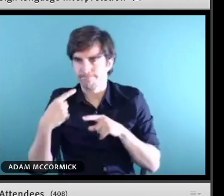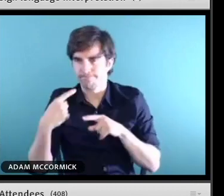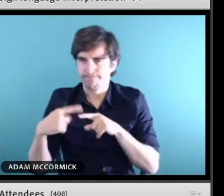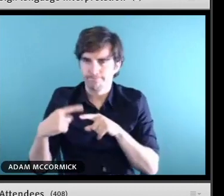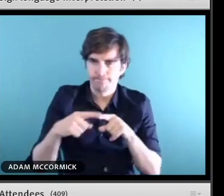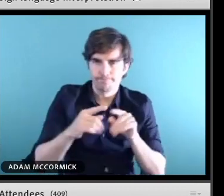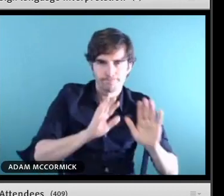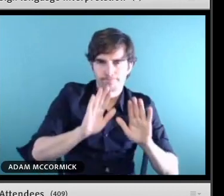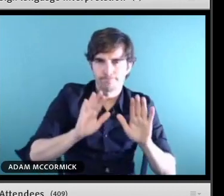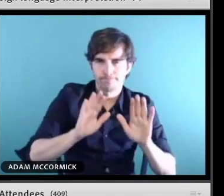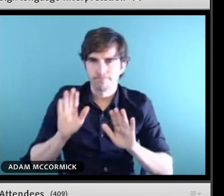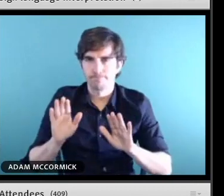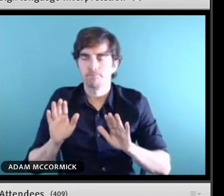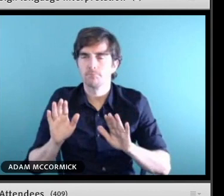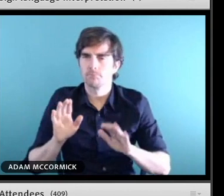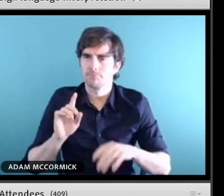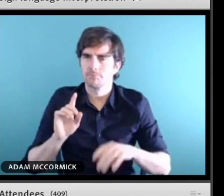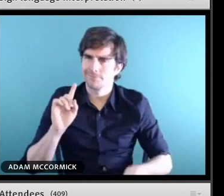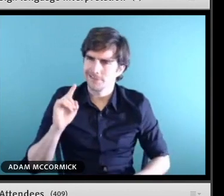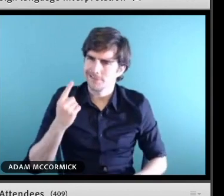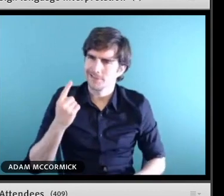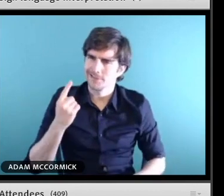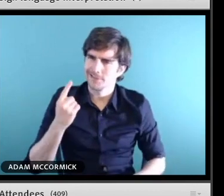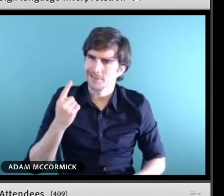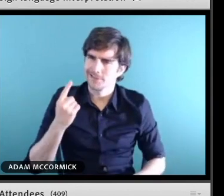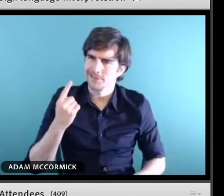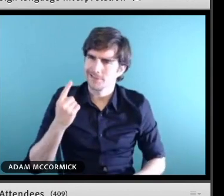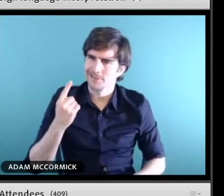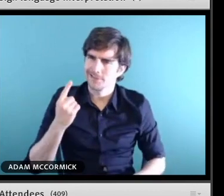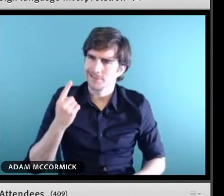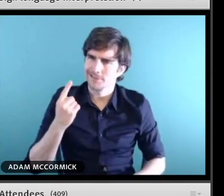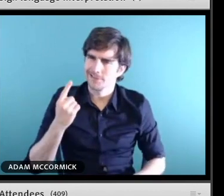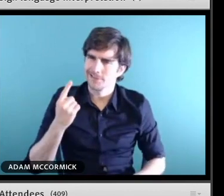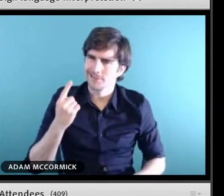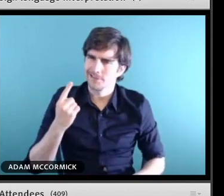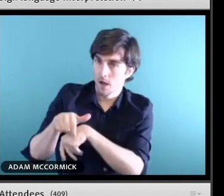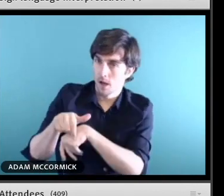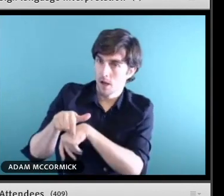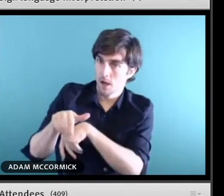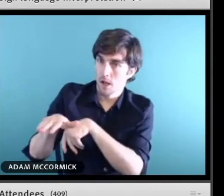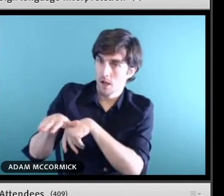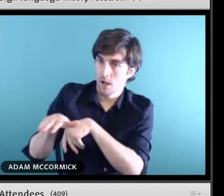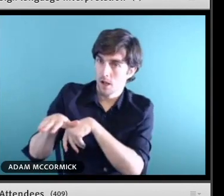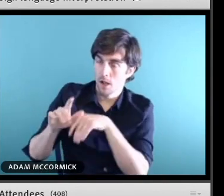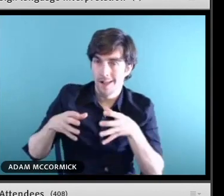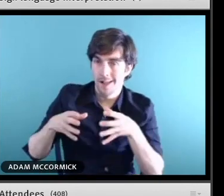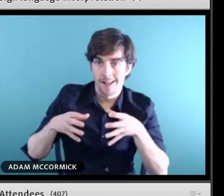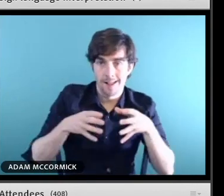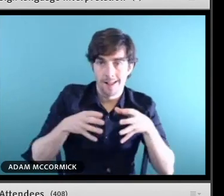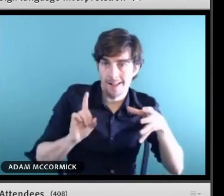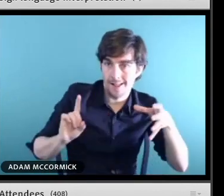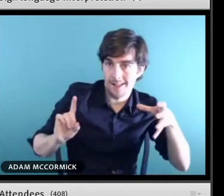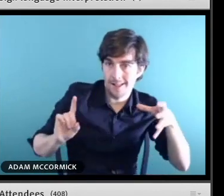of sign language, closed caption and possibly sub audio track with a narrated description